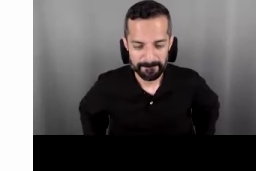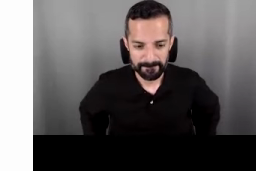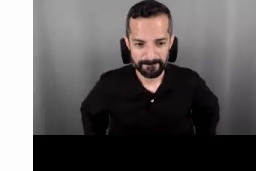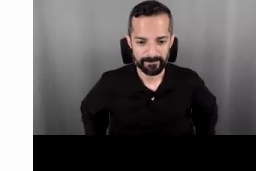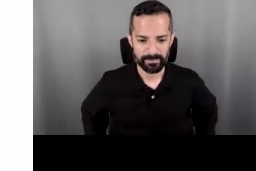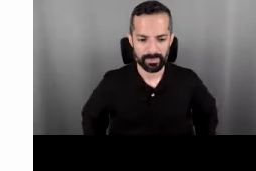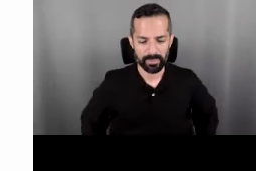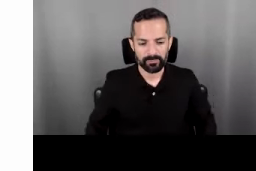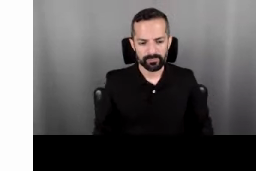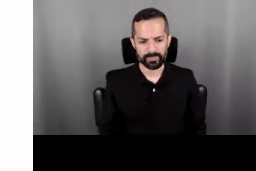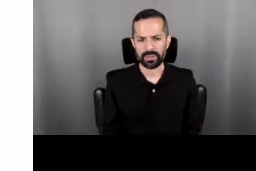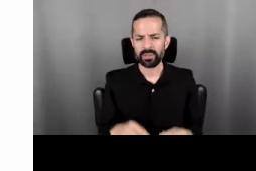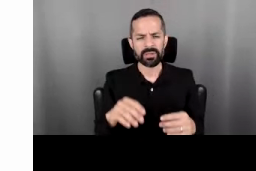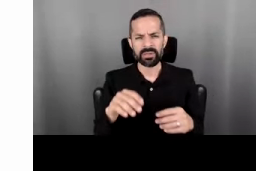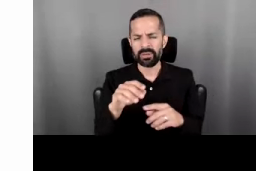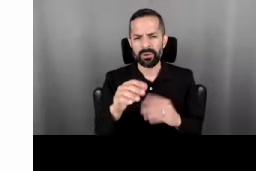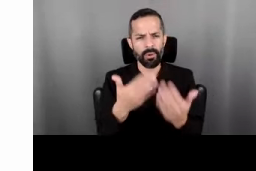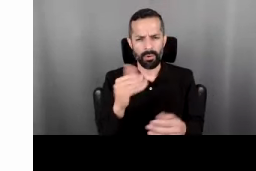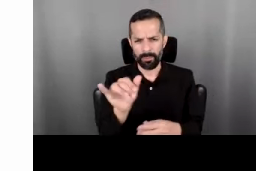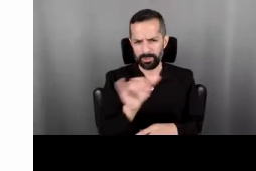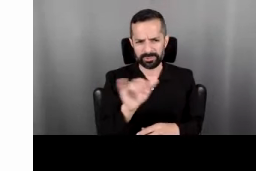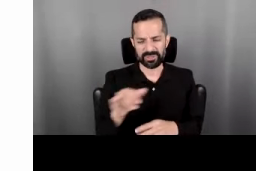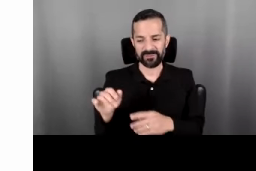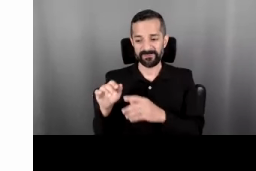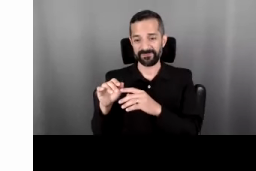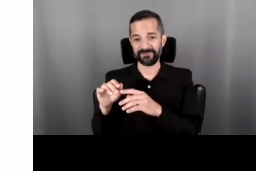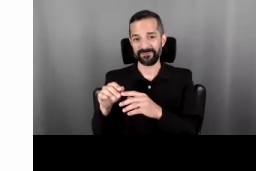modification request that we talked about in the previous slide.